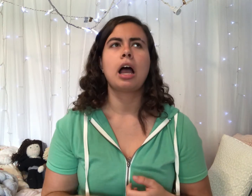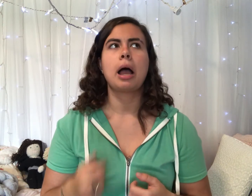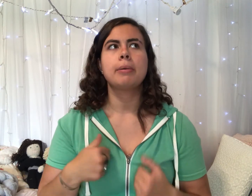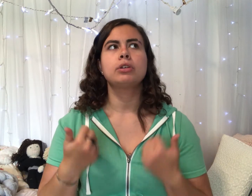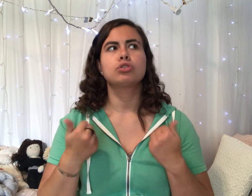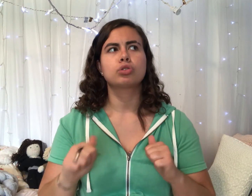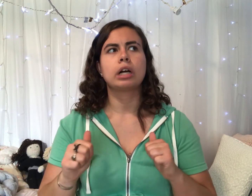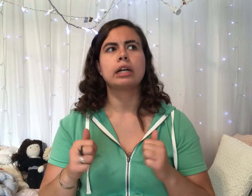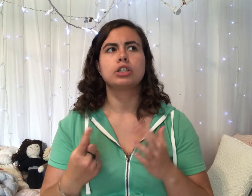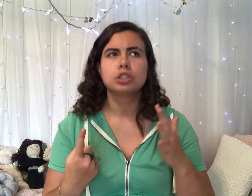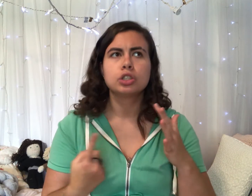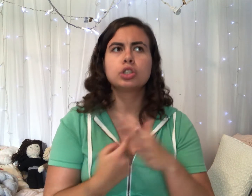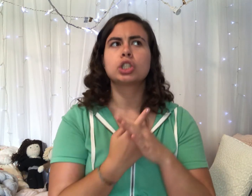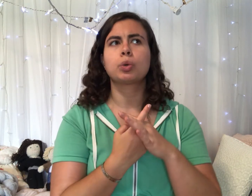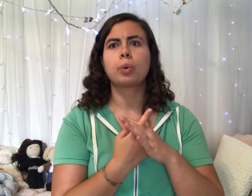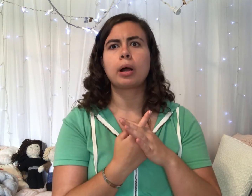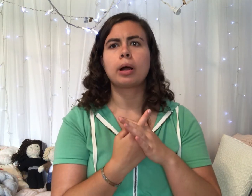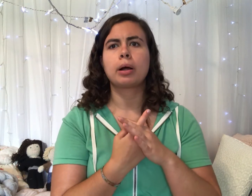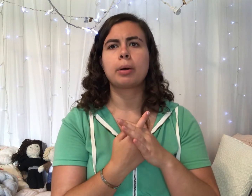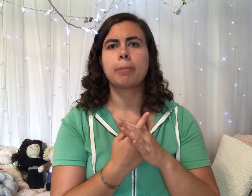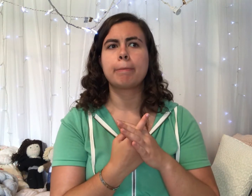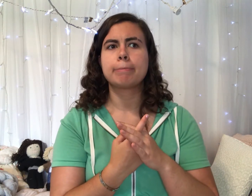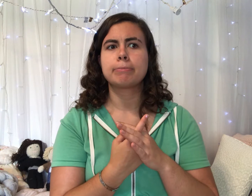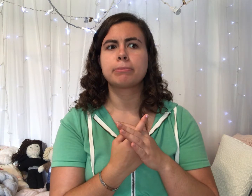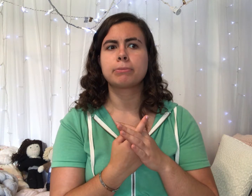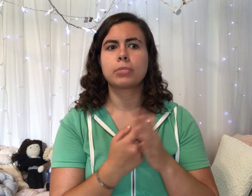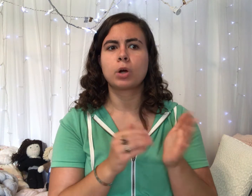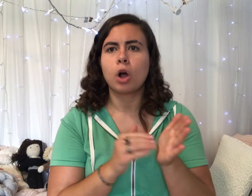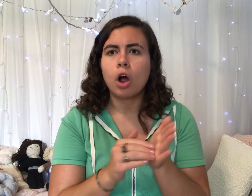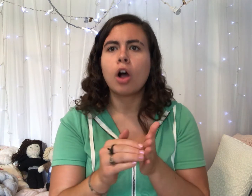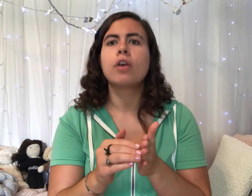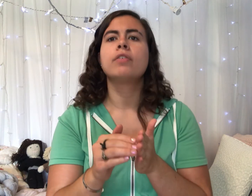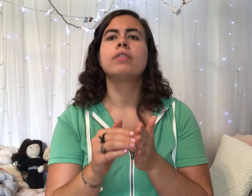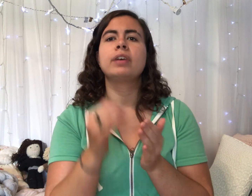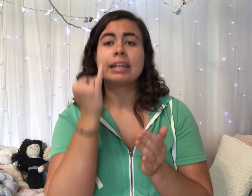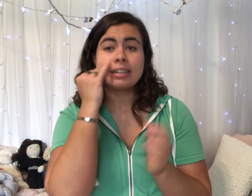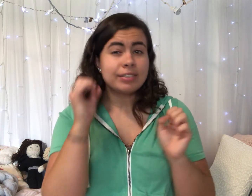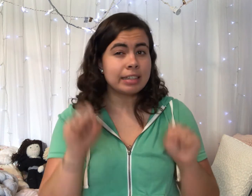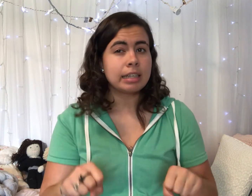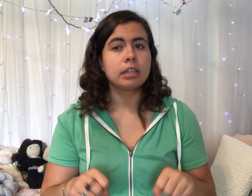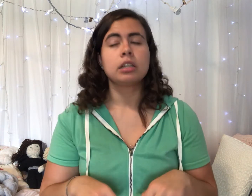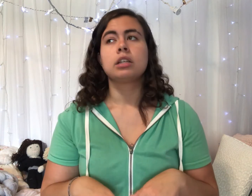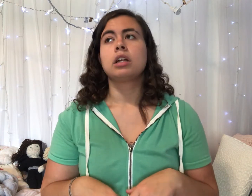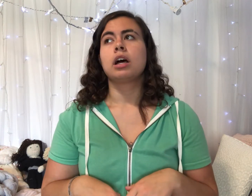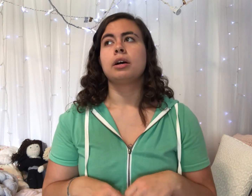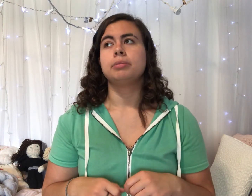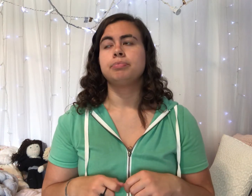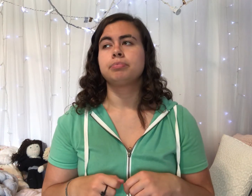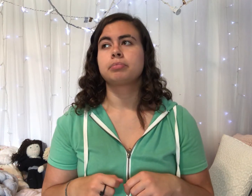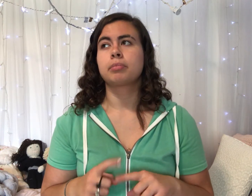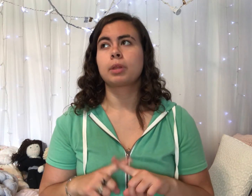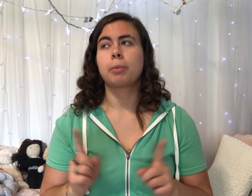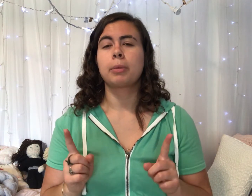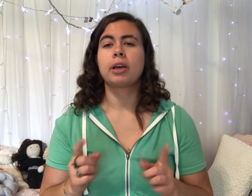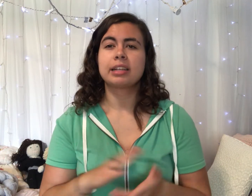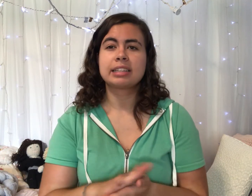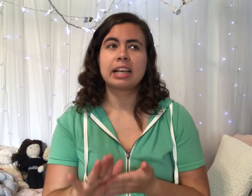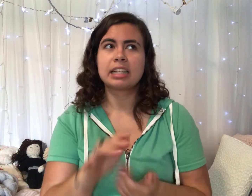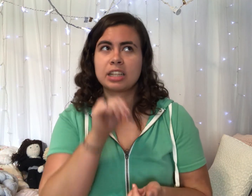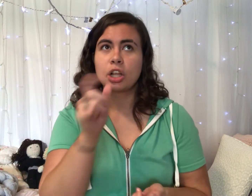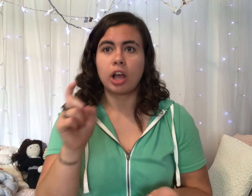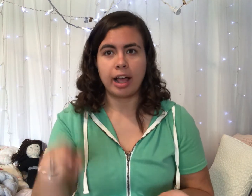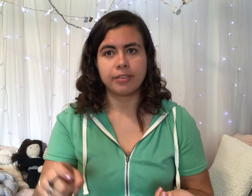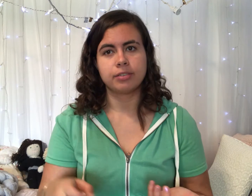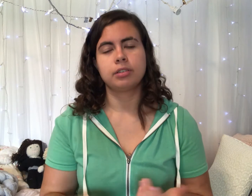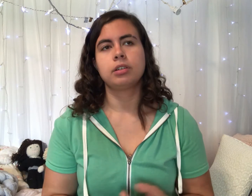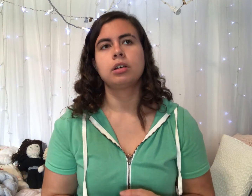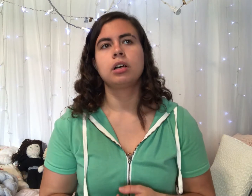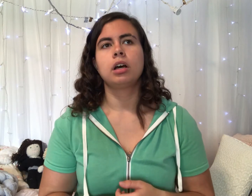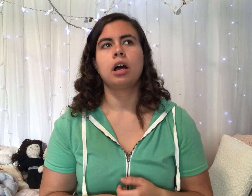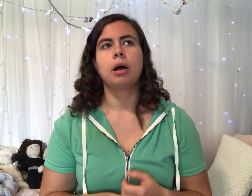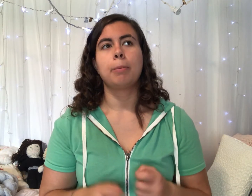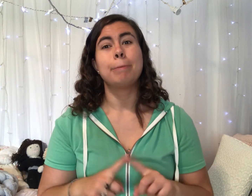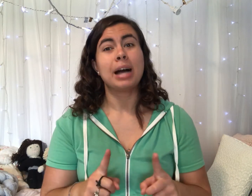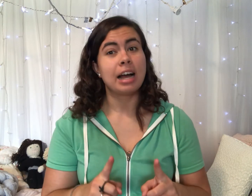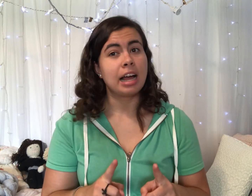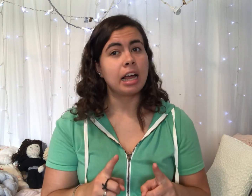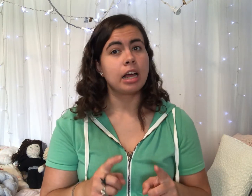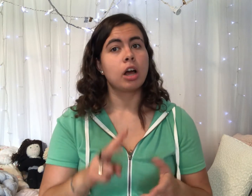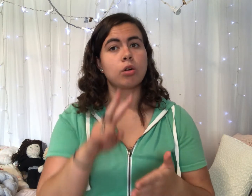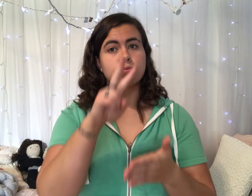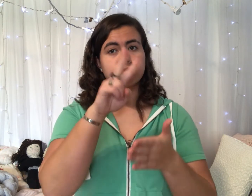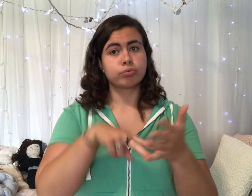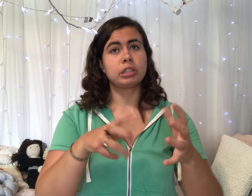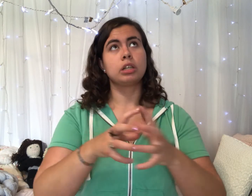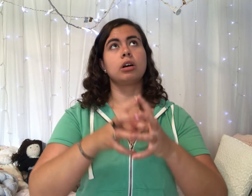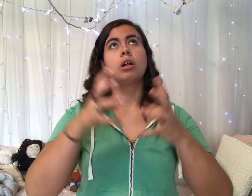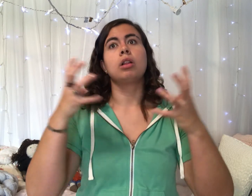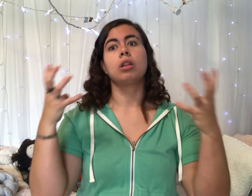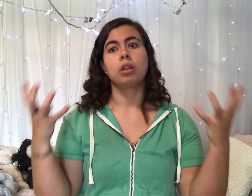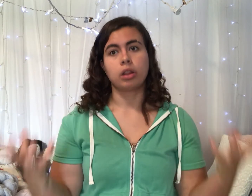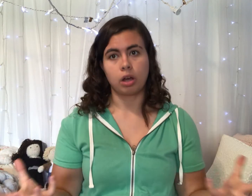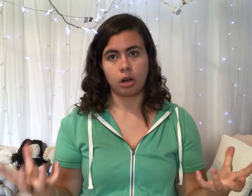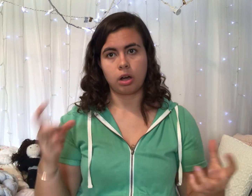I'll try to show up as much as I can. But it's nice to not have to. But there's also a lot of reading in that class.